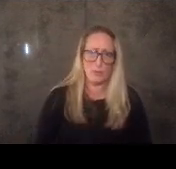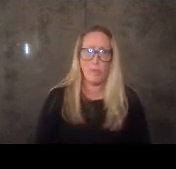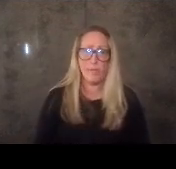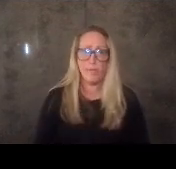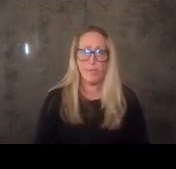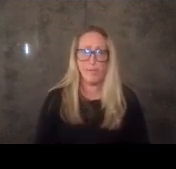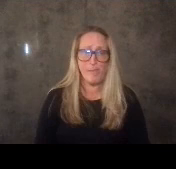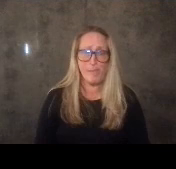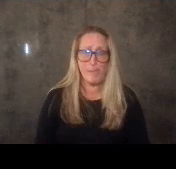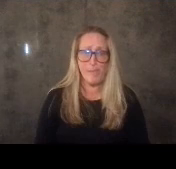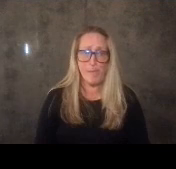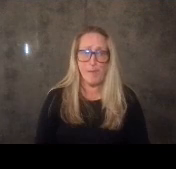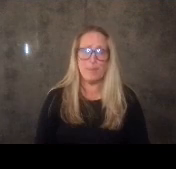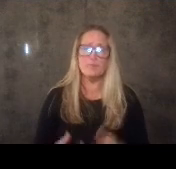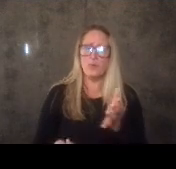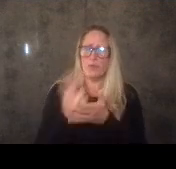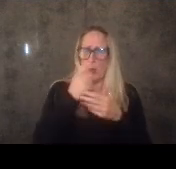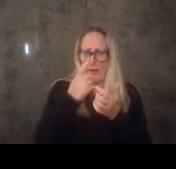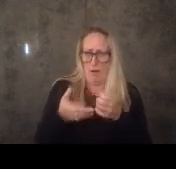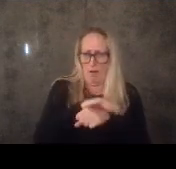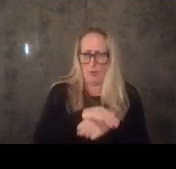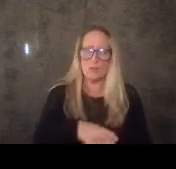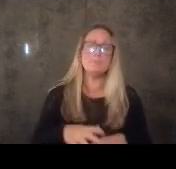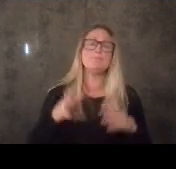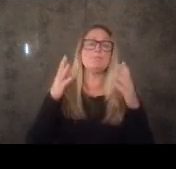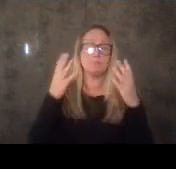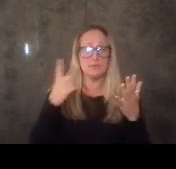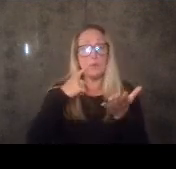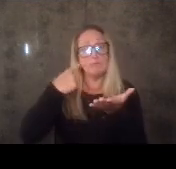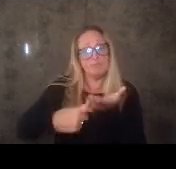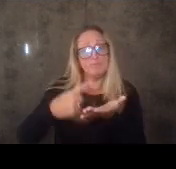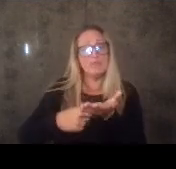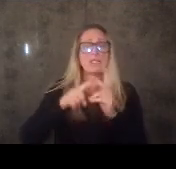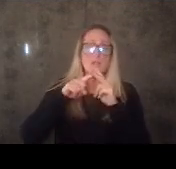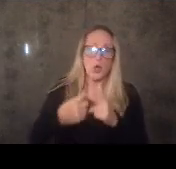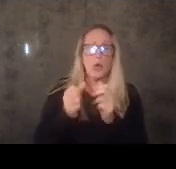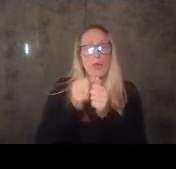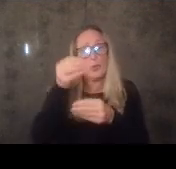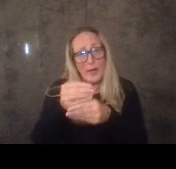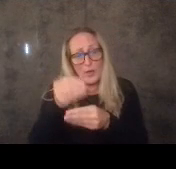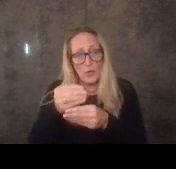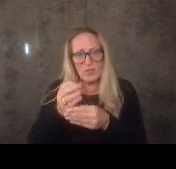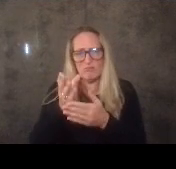And review what we covered today. So we went over our getting started with Windows section to learn about ease of